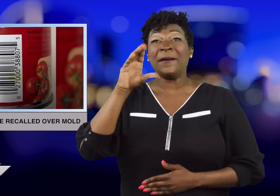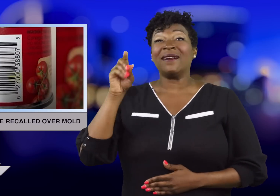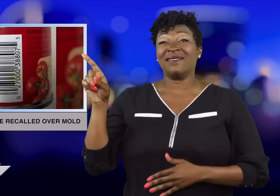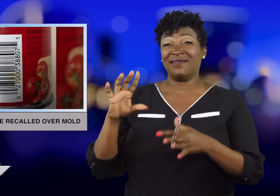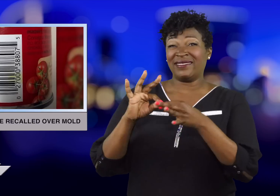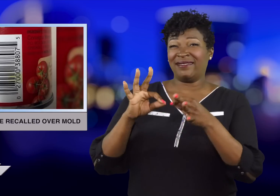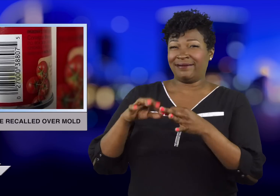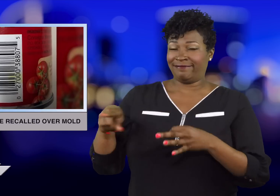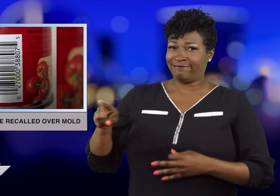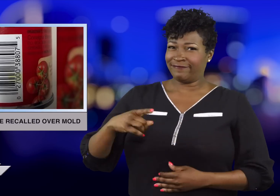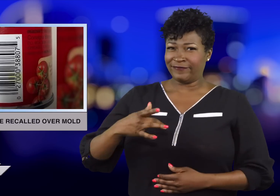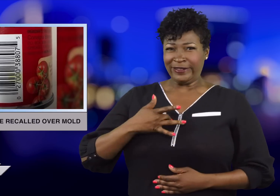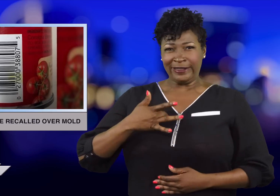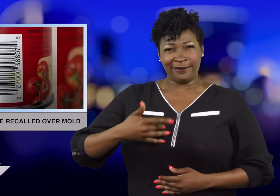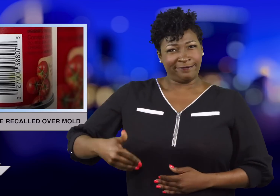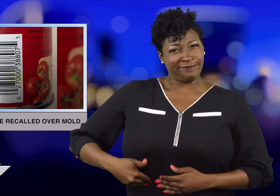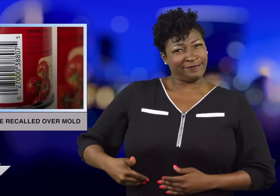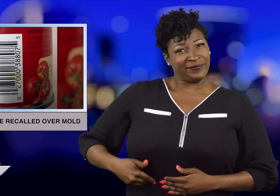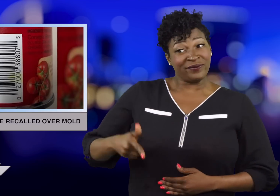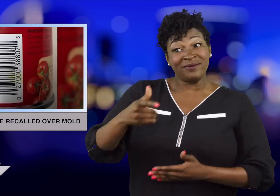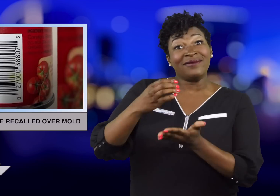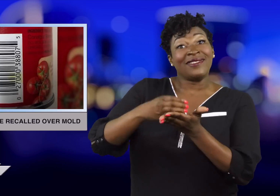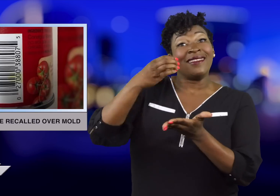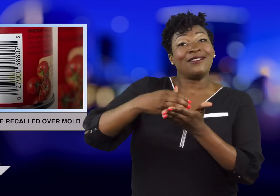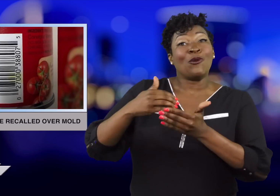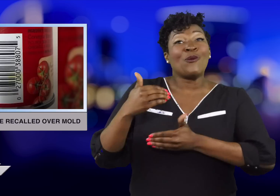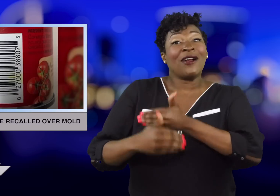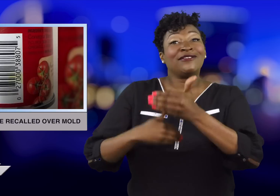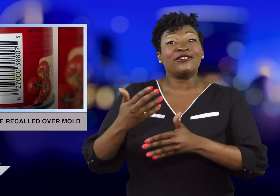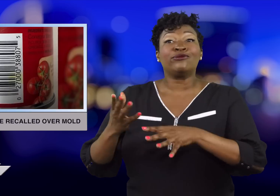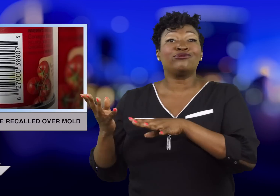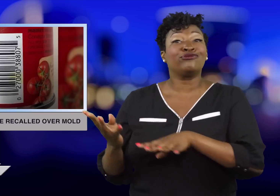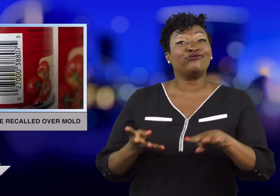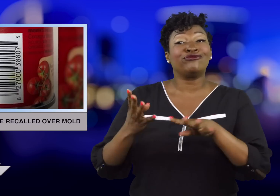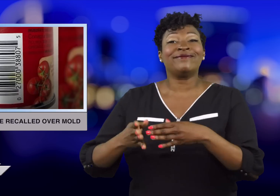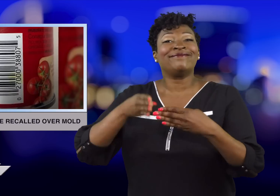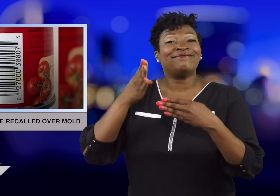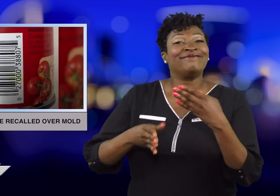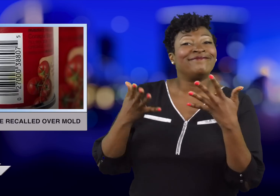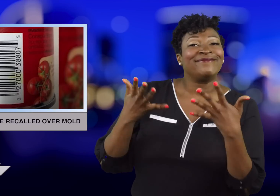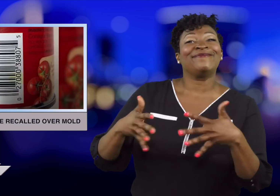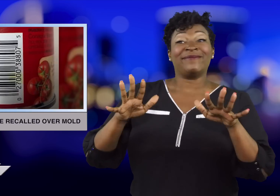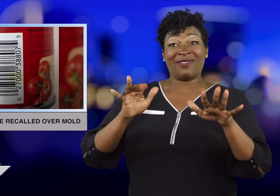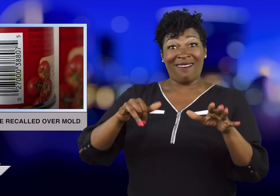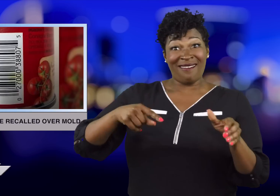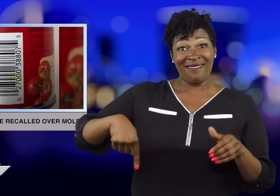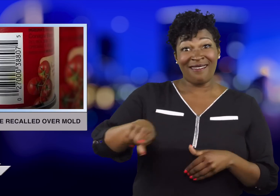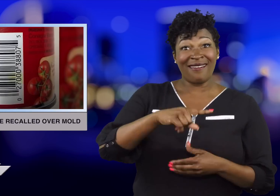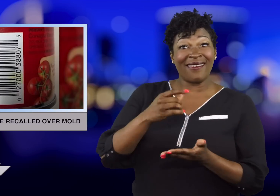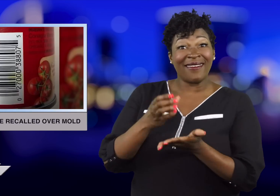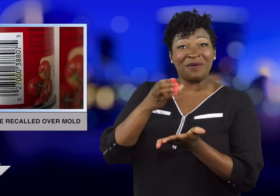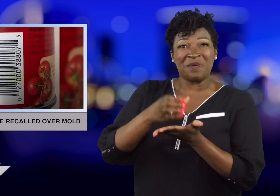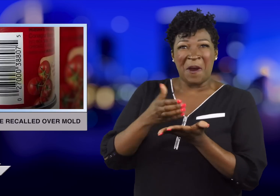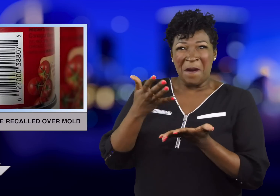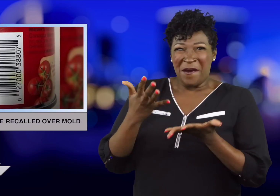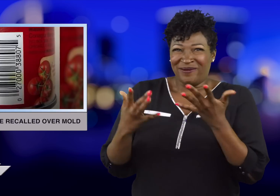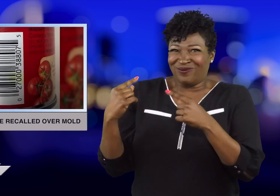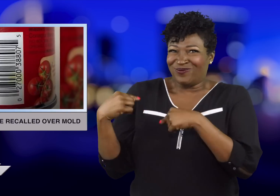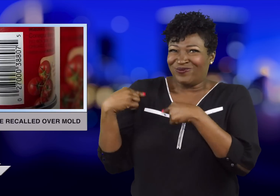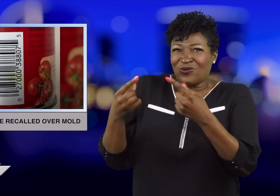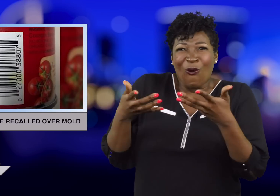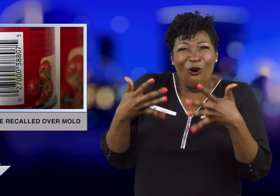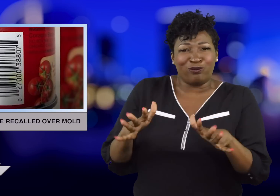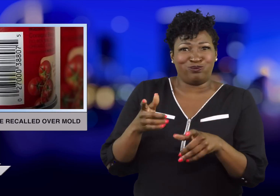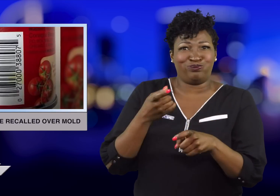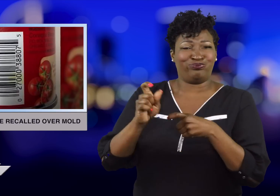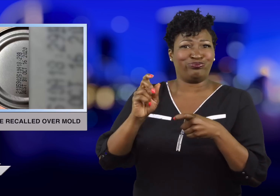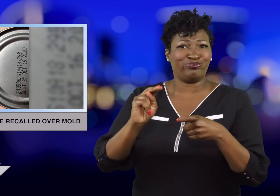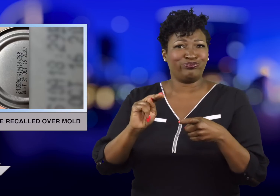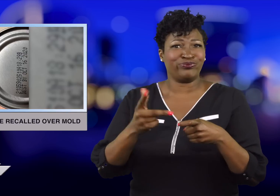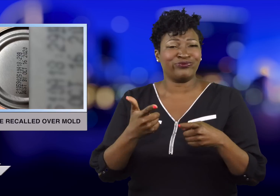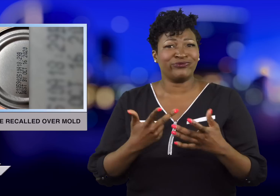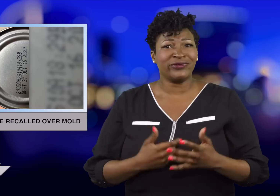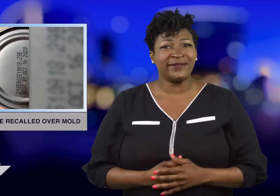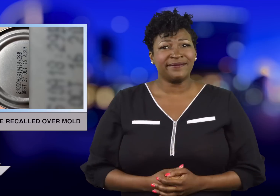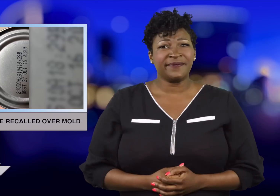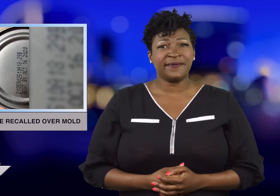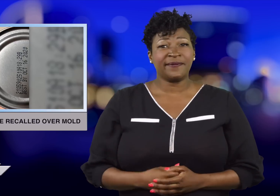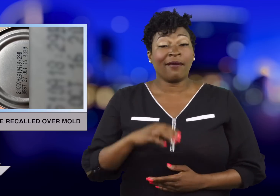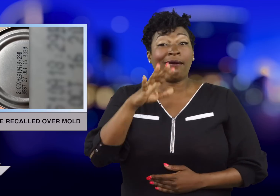ConAgra says it believes items may have been damaged after the canning process had been completed.